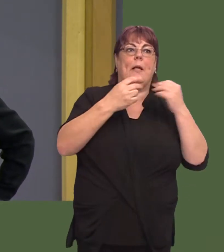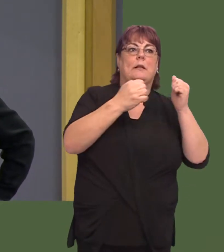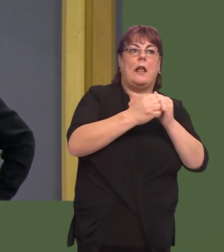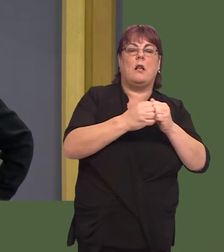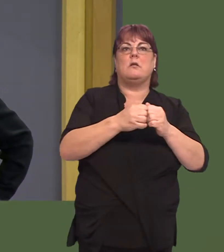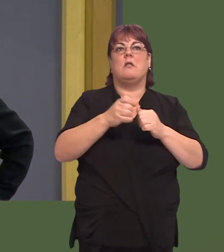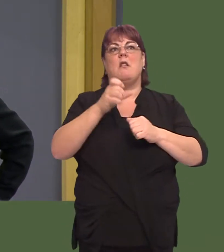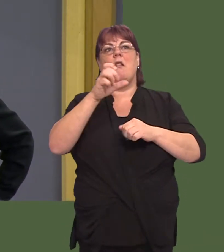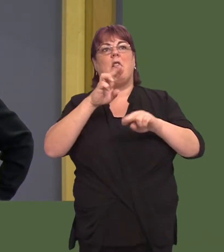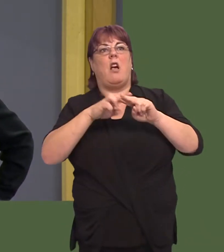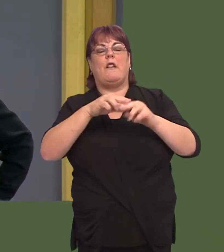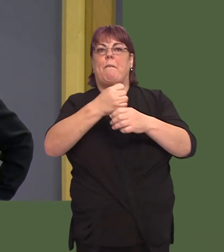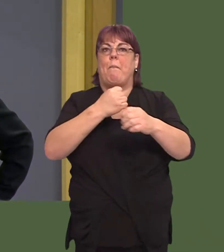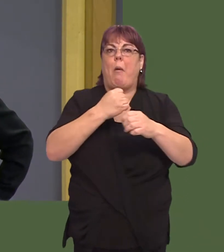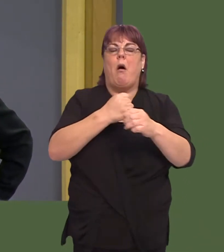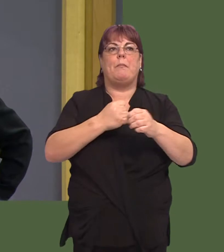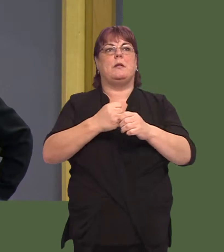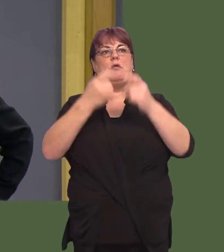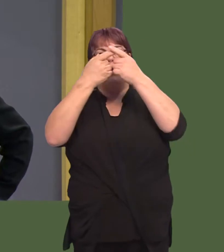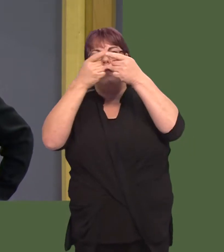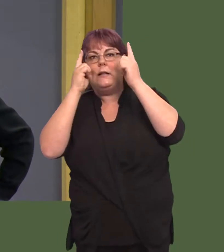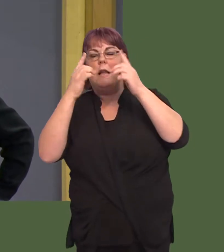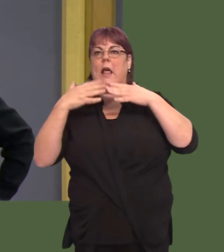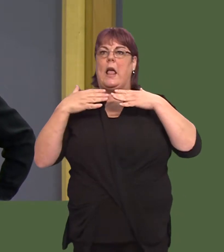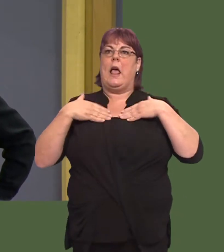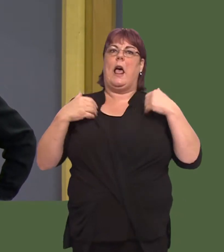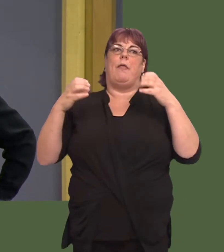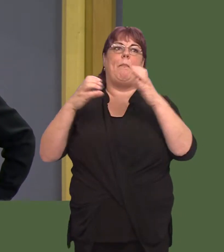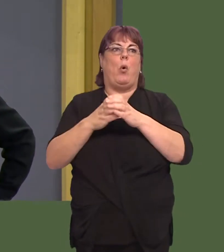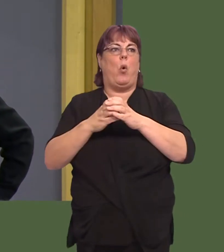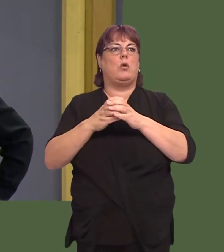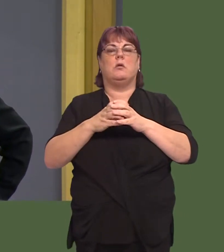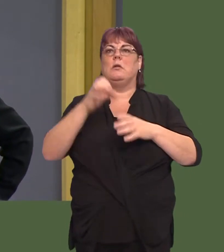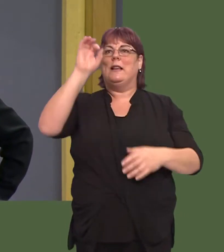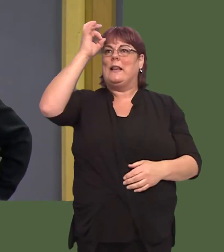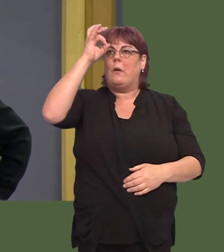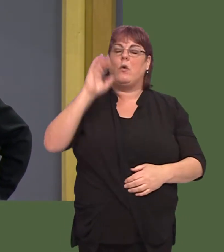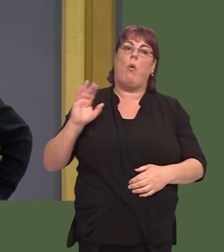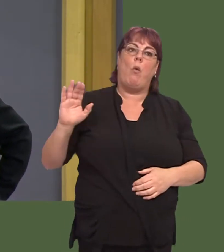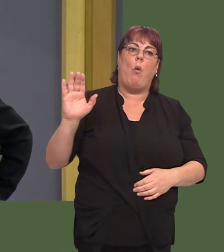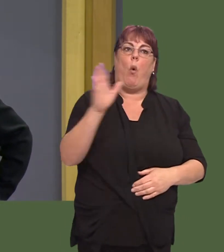Vale University Local Health Board, Cardiff council all pledging to serve and promote